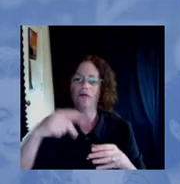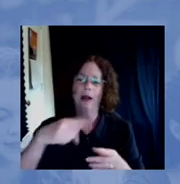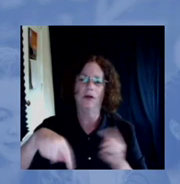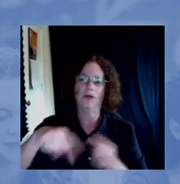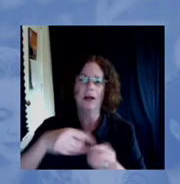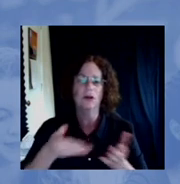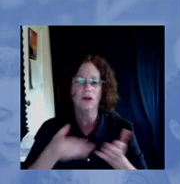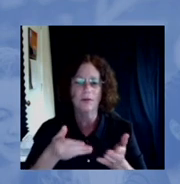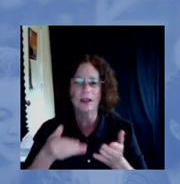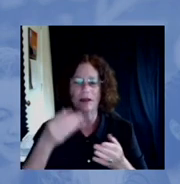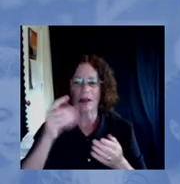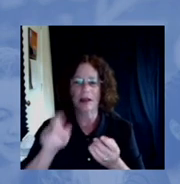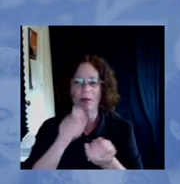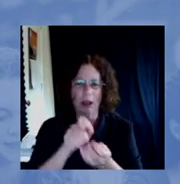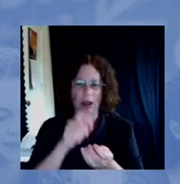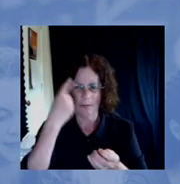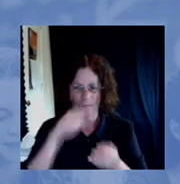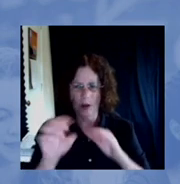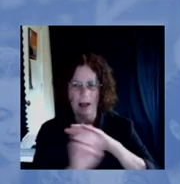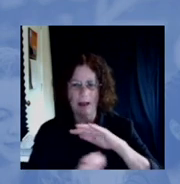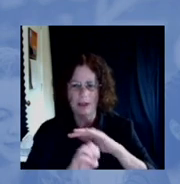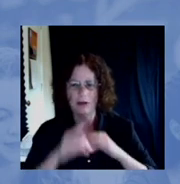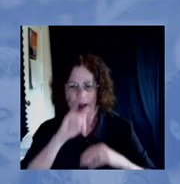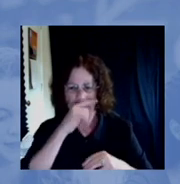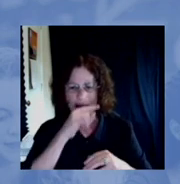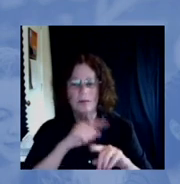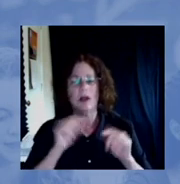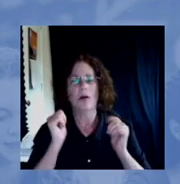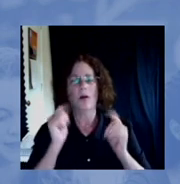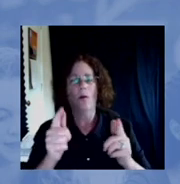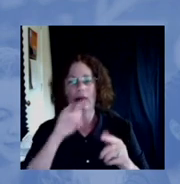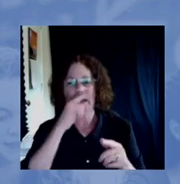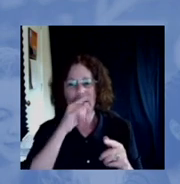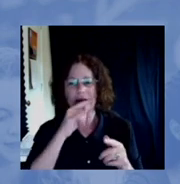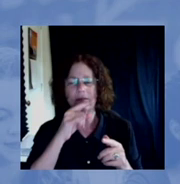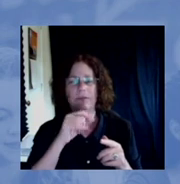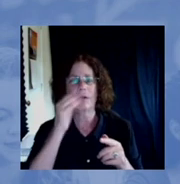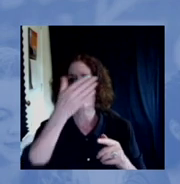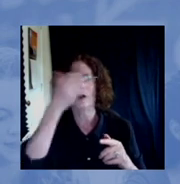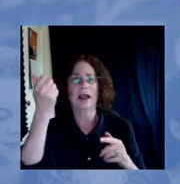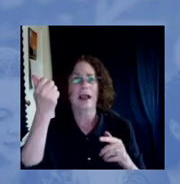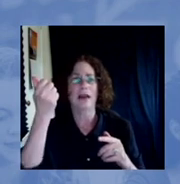ELEMENTARY AGE KIDS BUT ALL KIDS AND THEN LET'S NOT FORGET TWO LAST ELEMENTS.